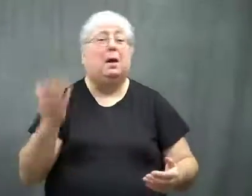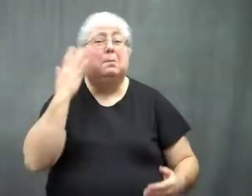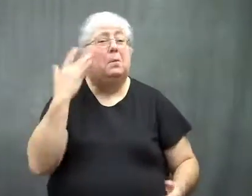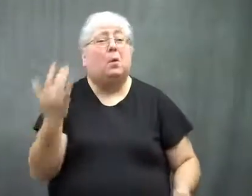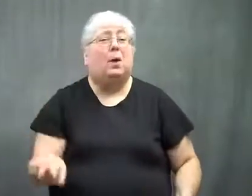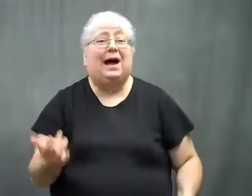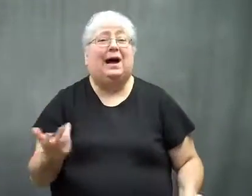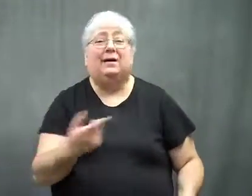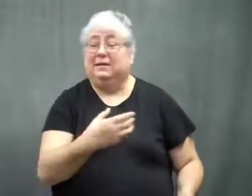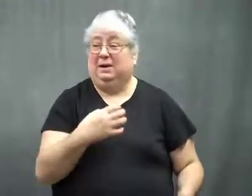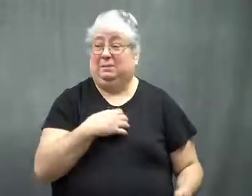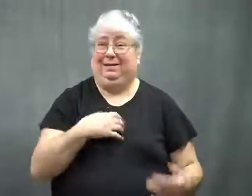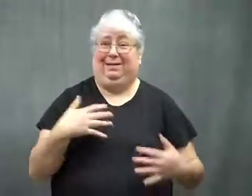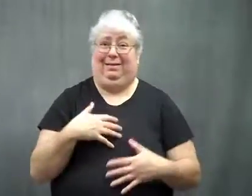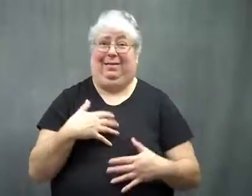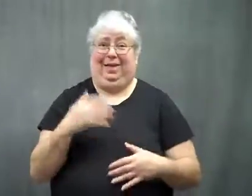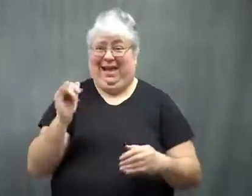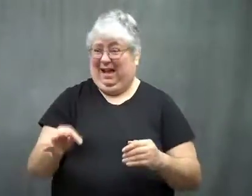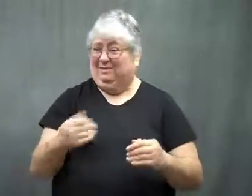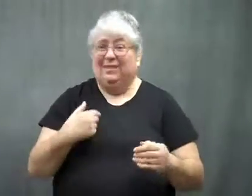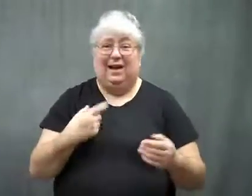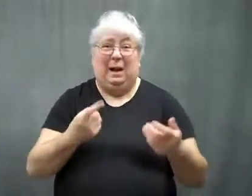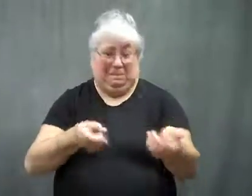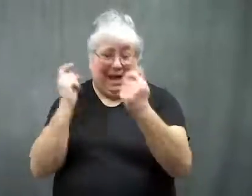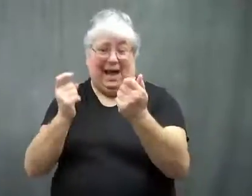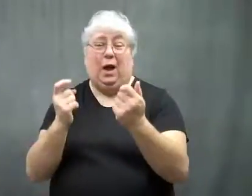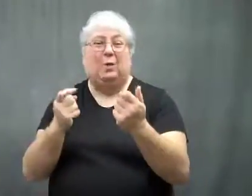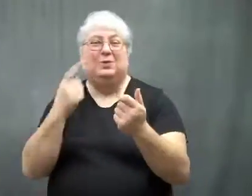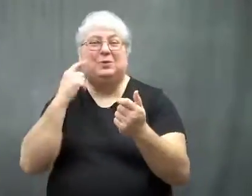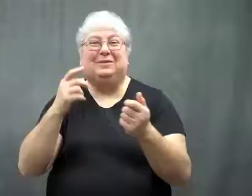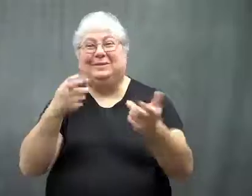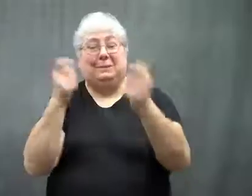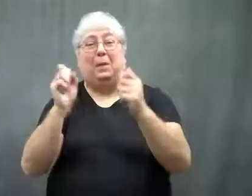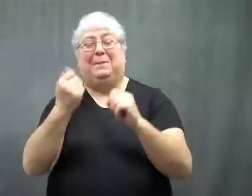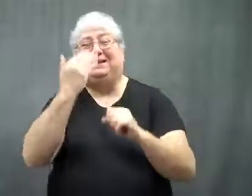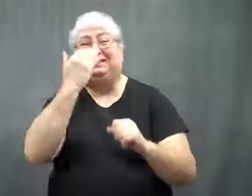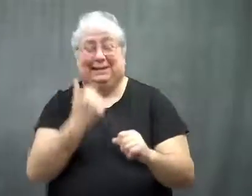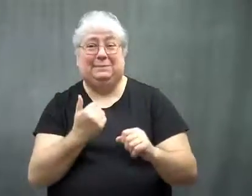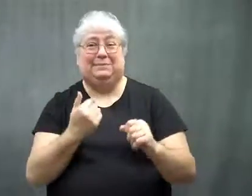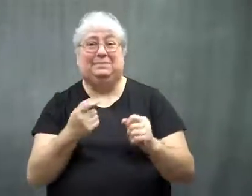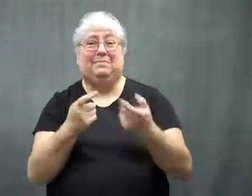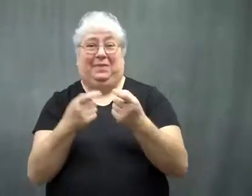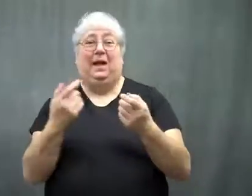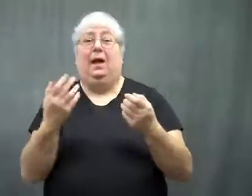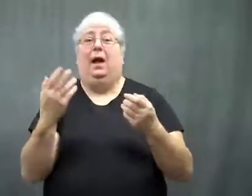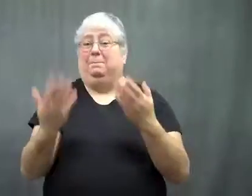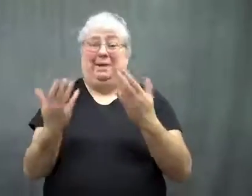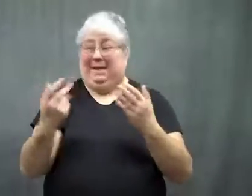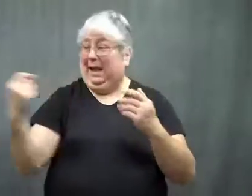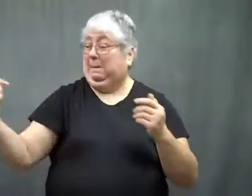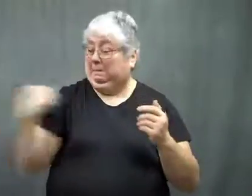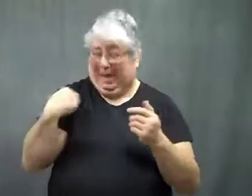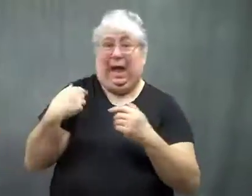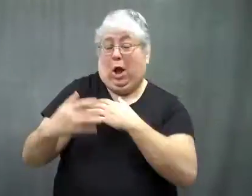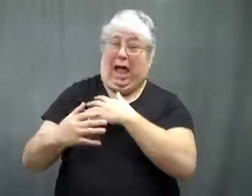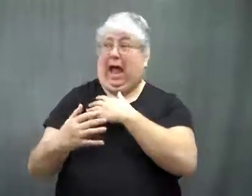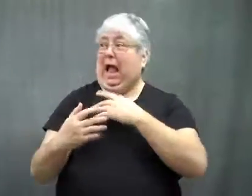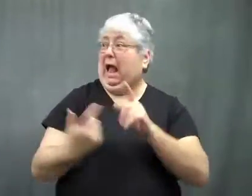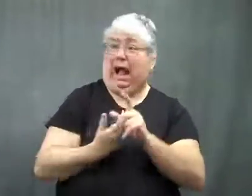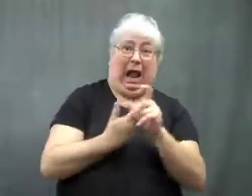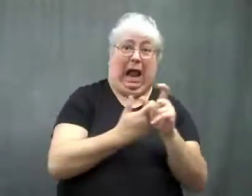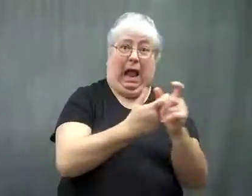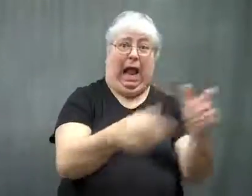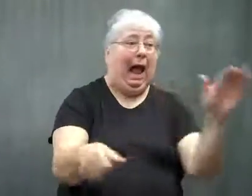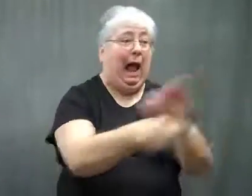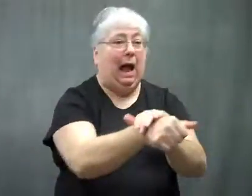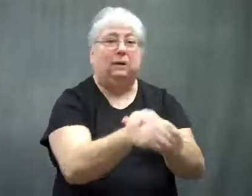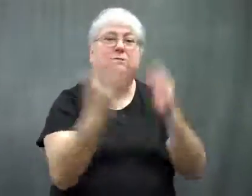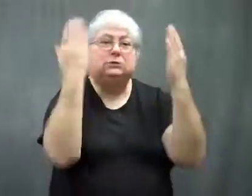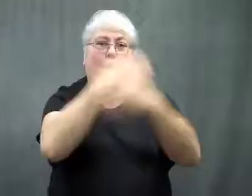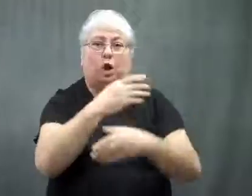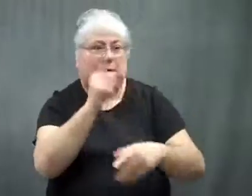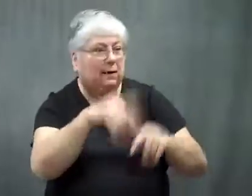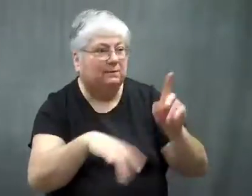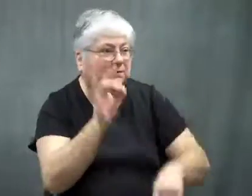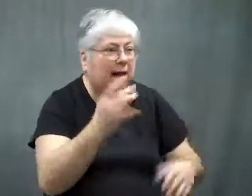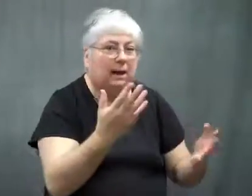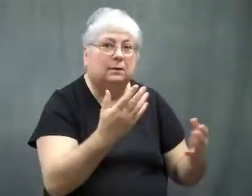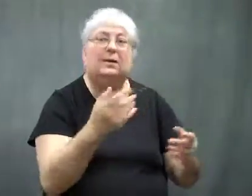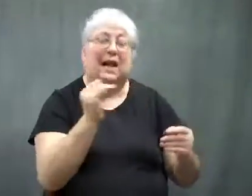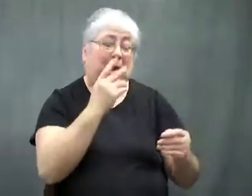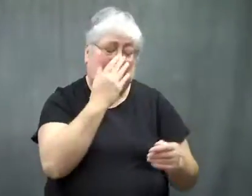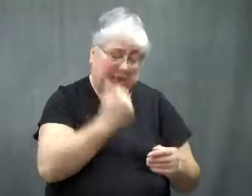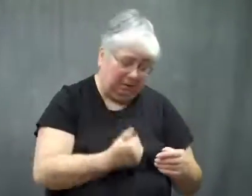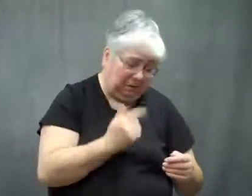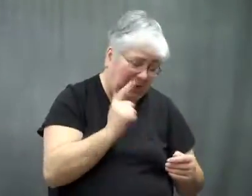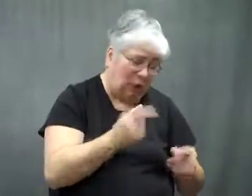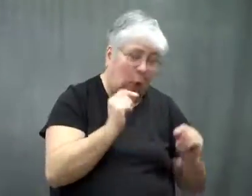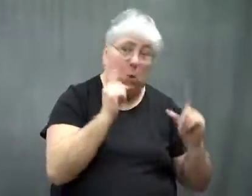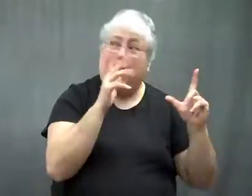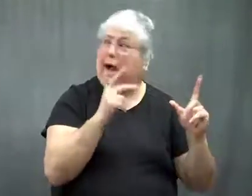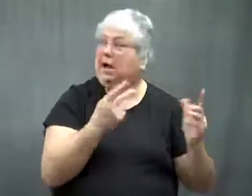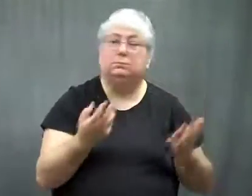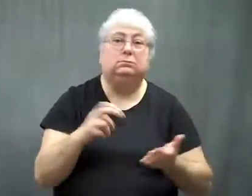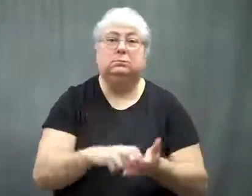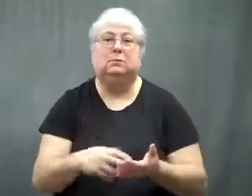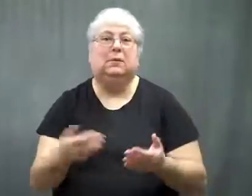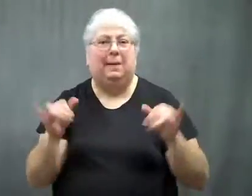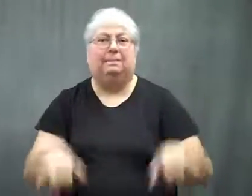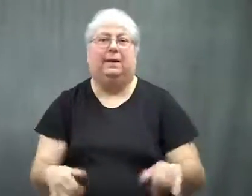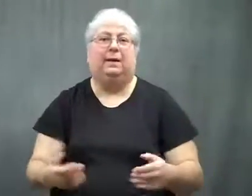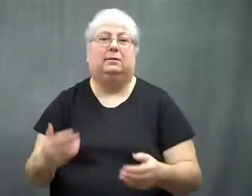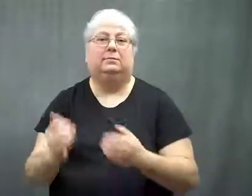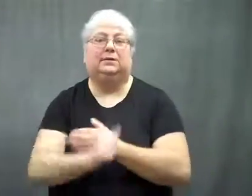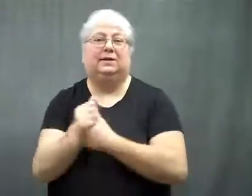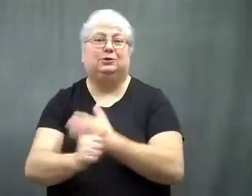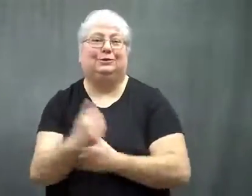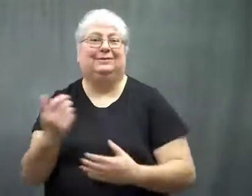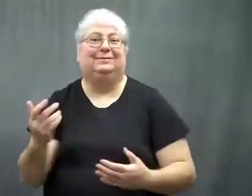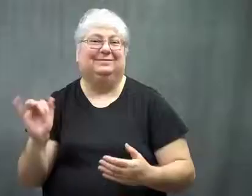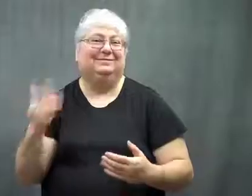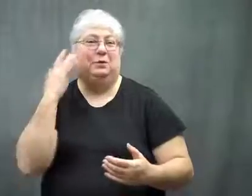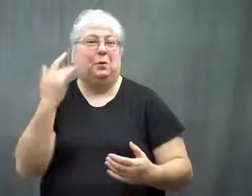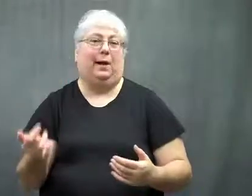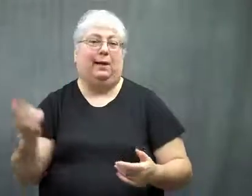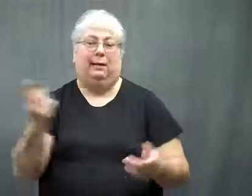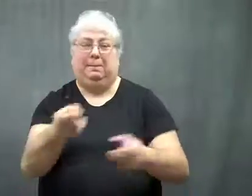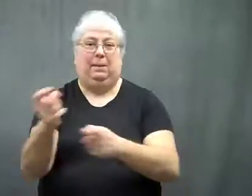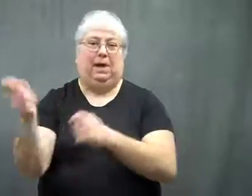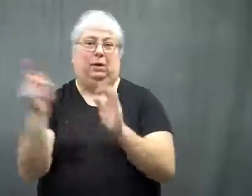The police were afraid that if they used tranquilizer darts, the animals would then run and hide.